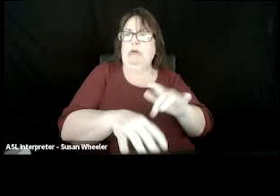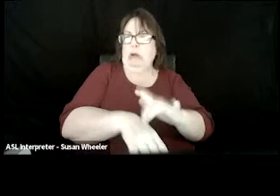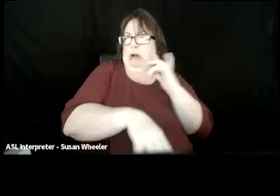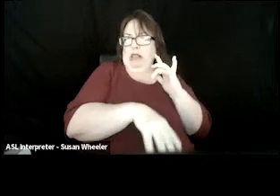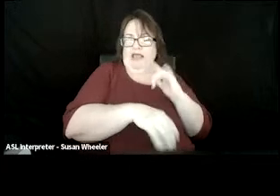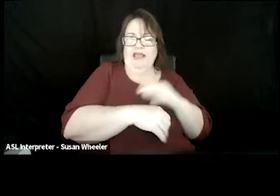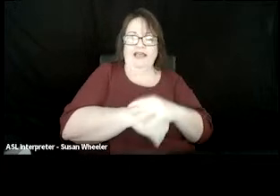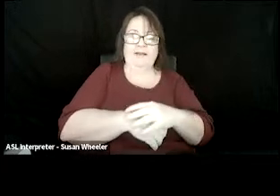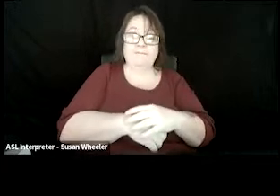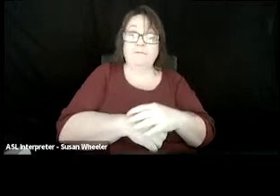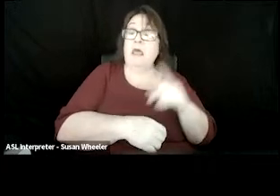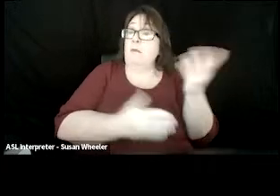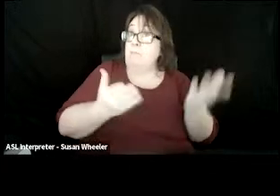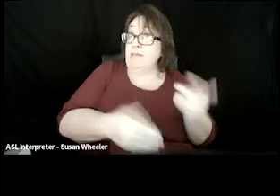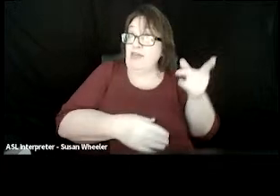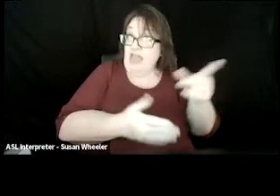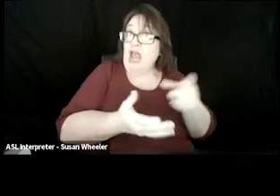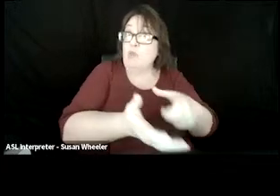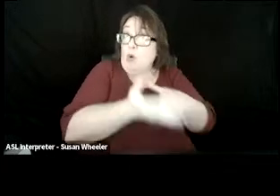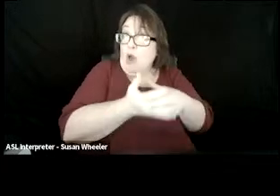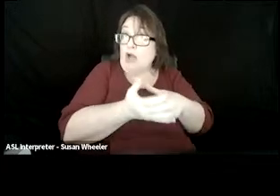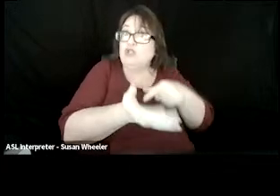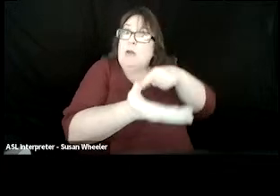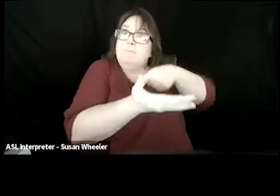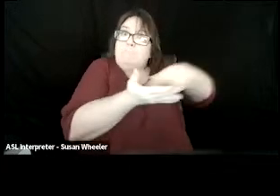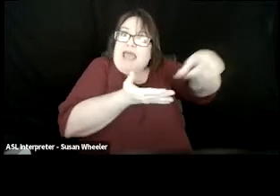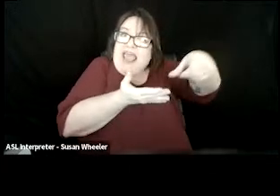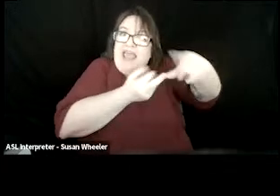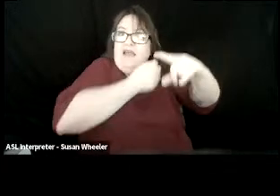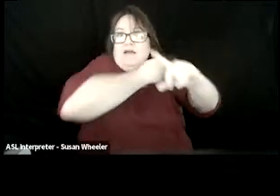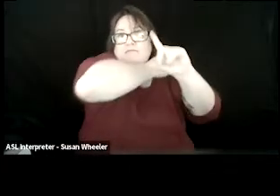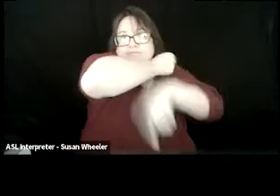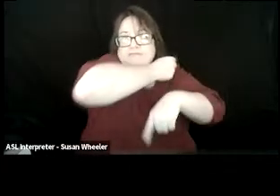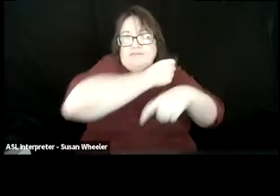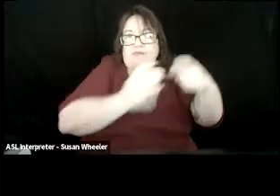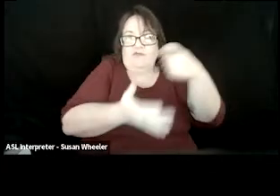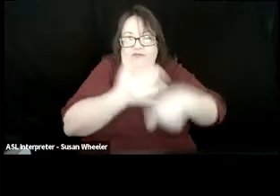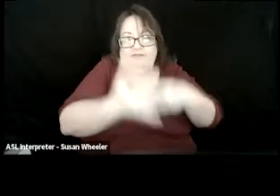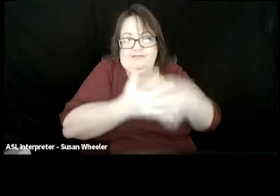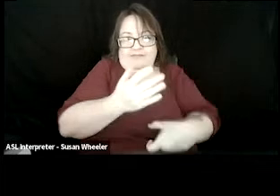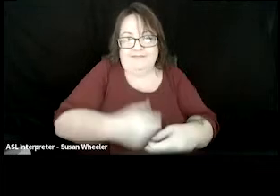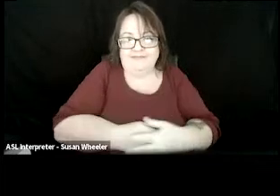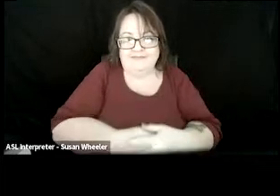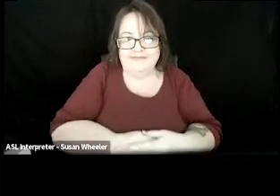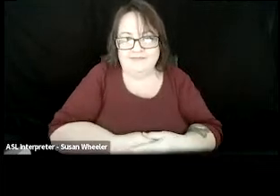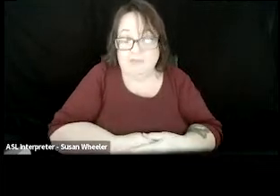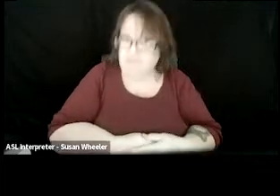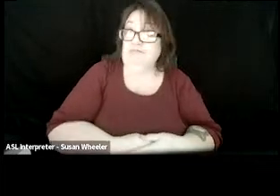they may be required to pay a penalty to do that. And what does that mean?